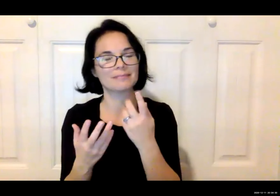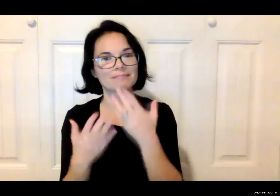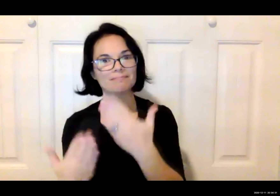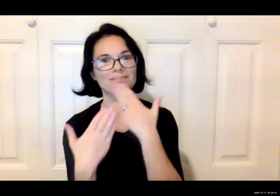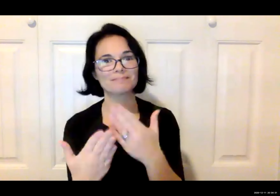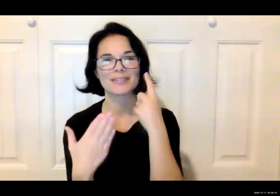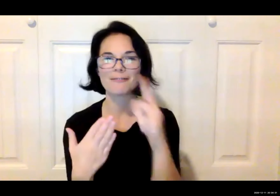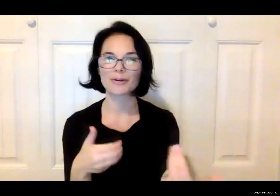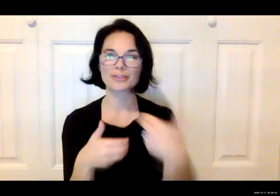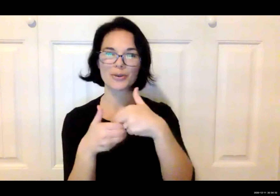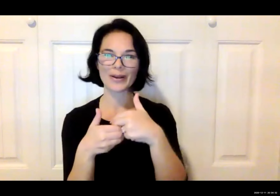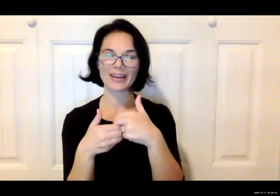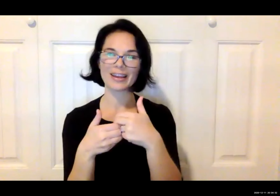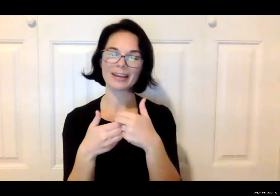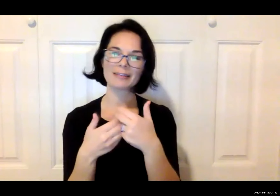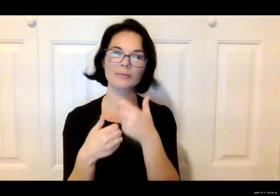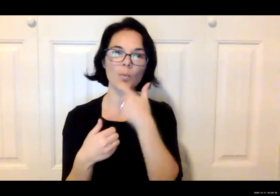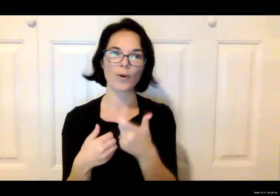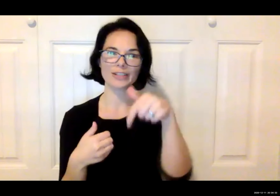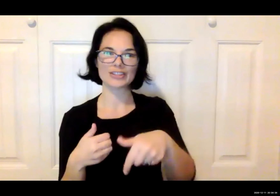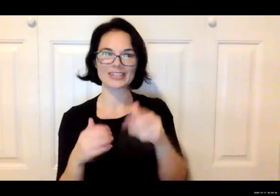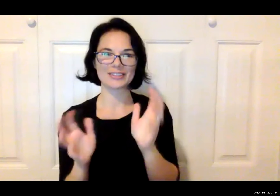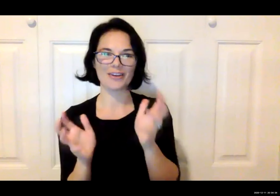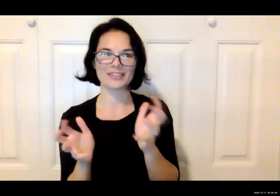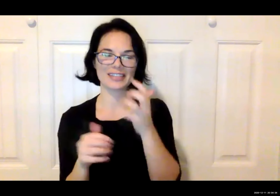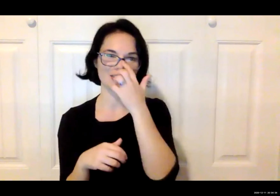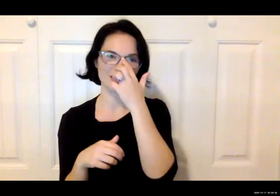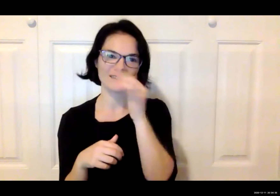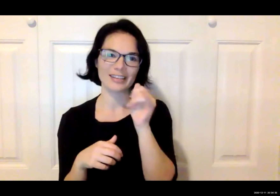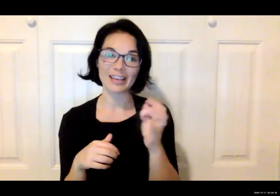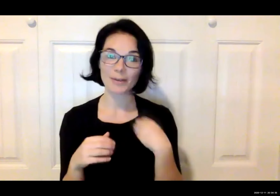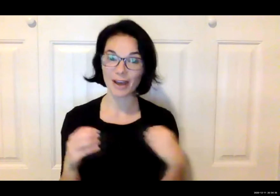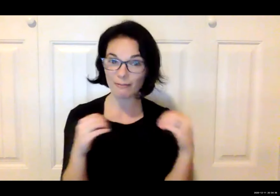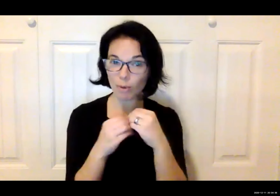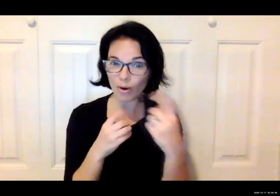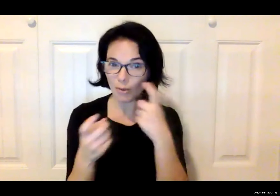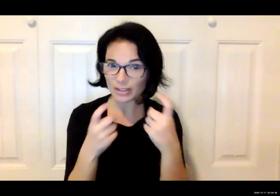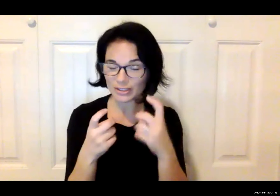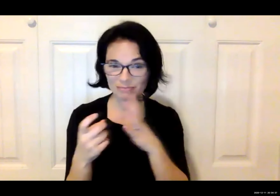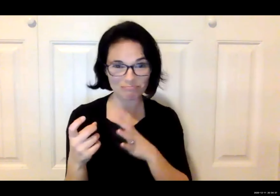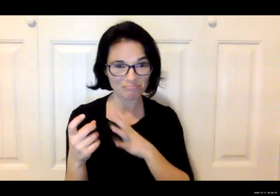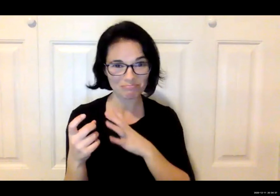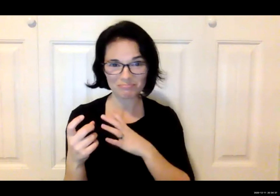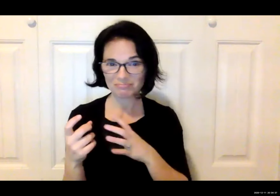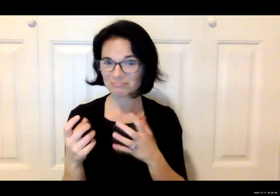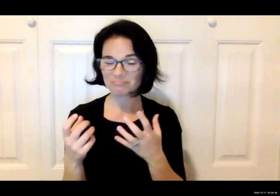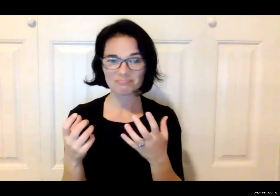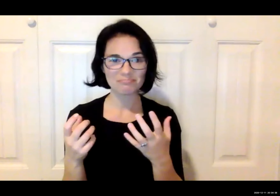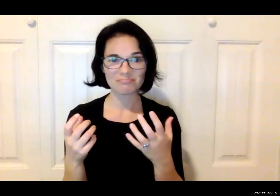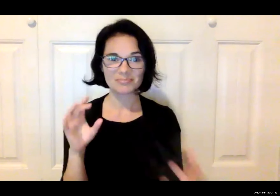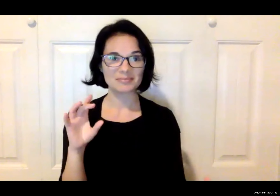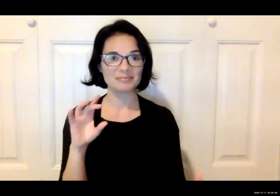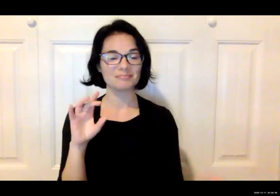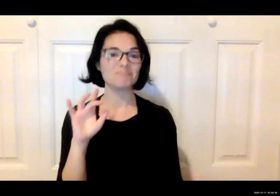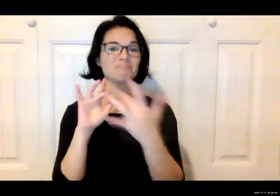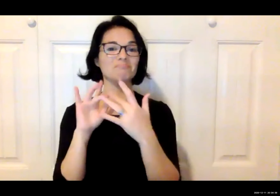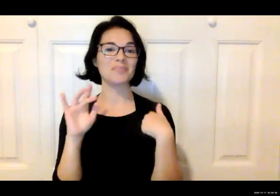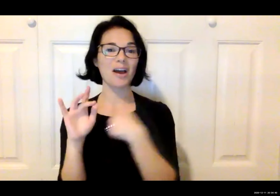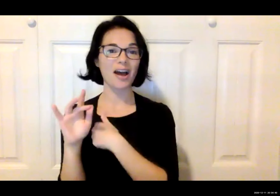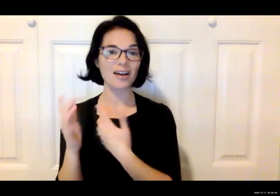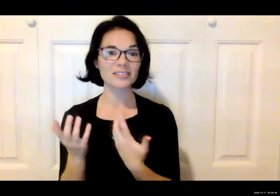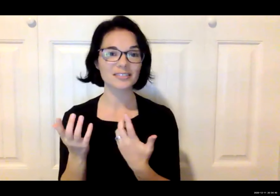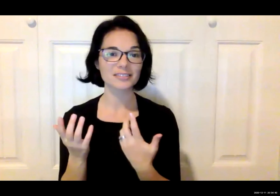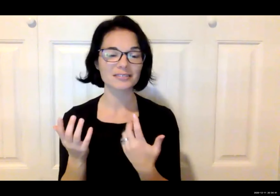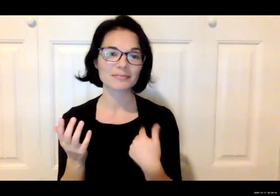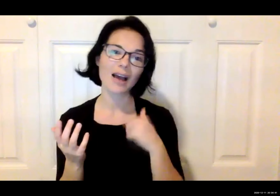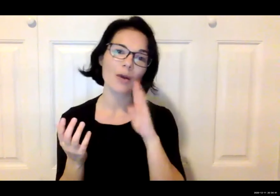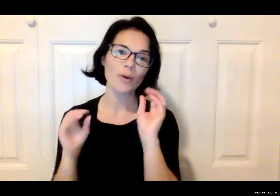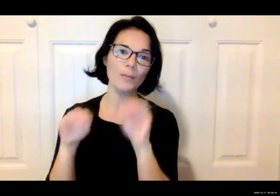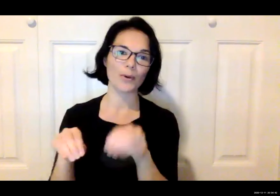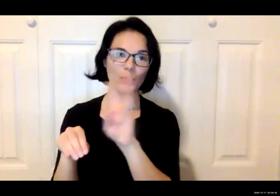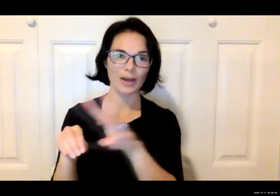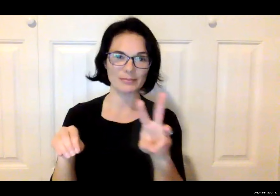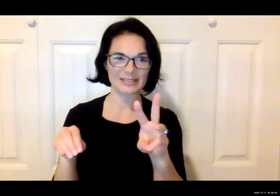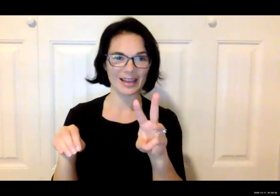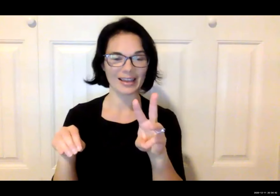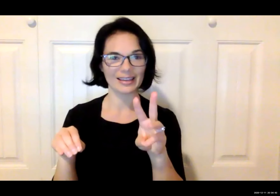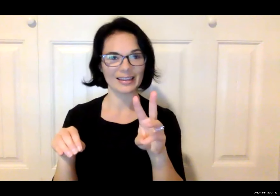it’s 95% safe. So for those who have reactions, the CDC and the FDA encourage the public to report